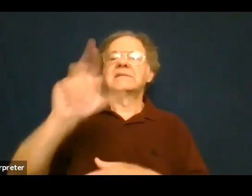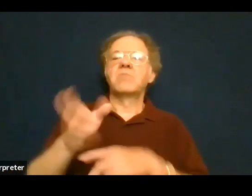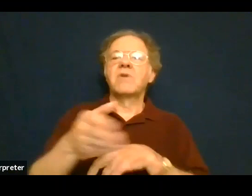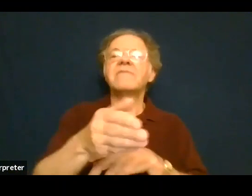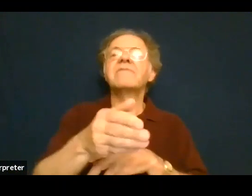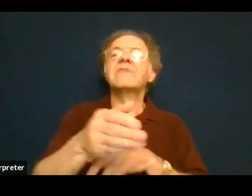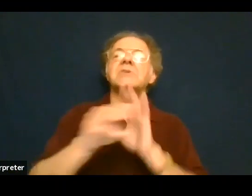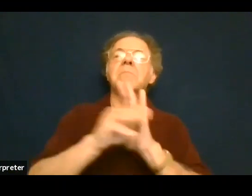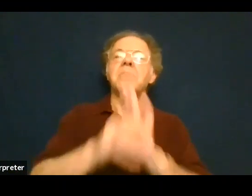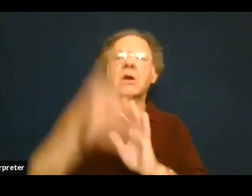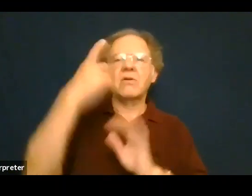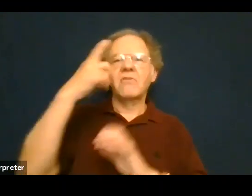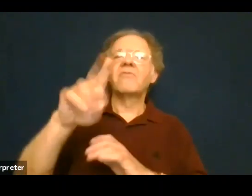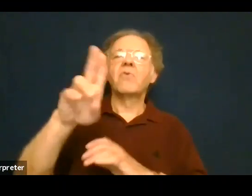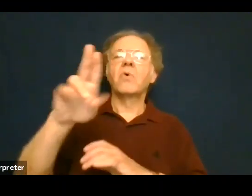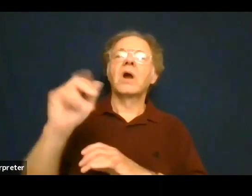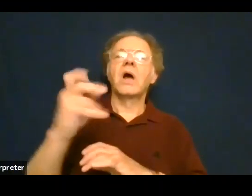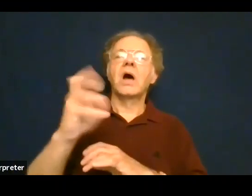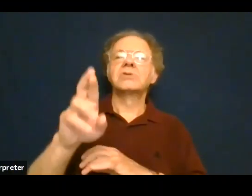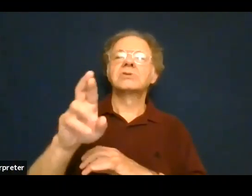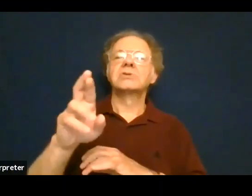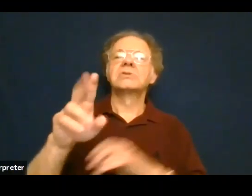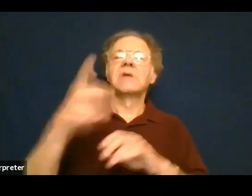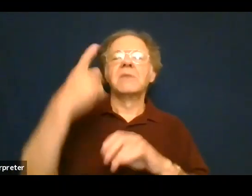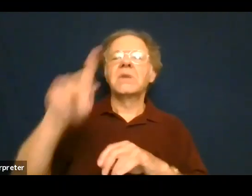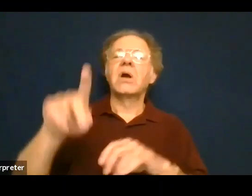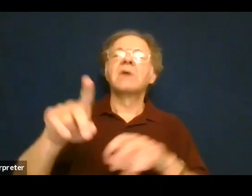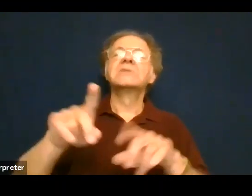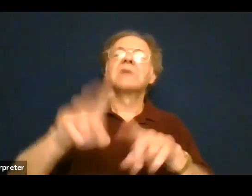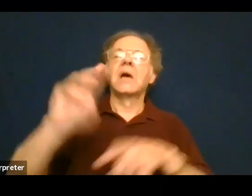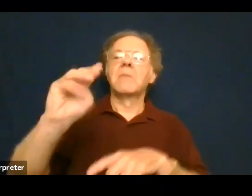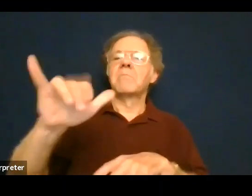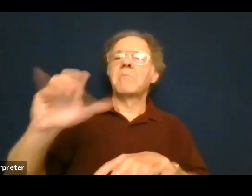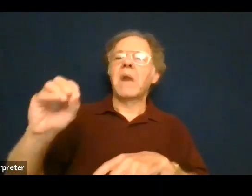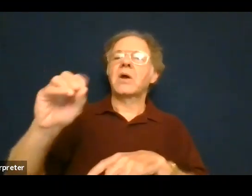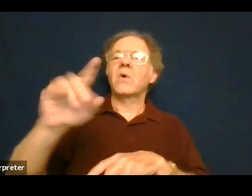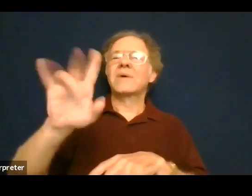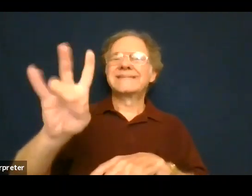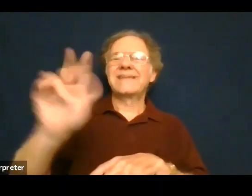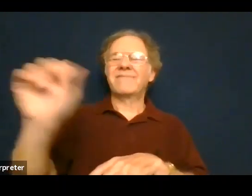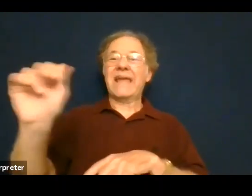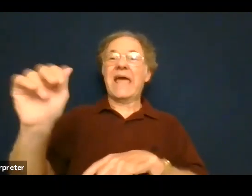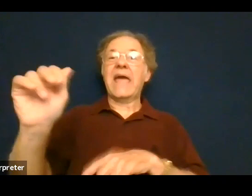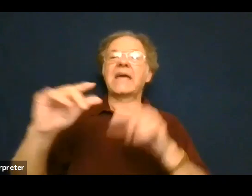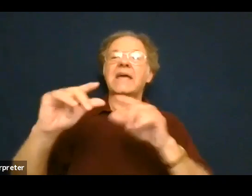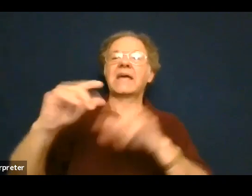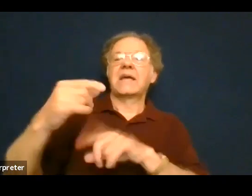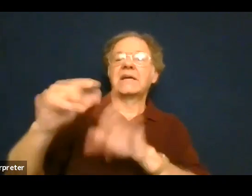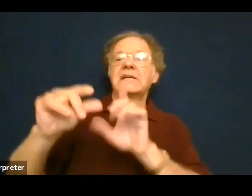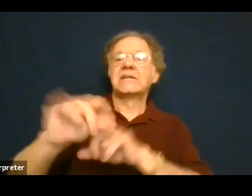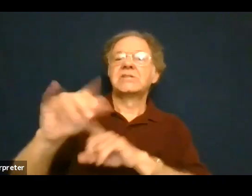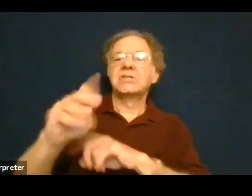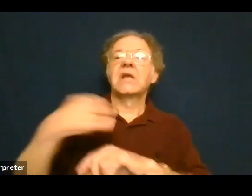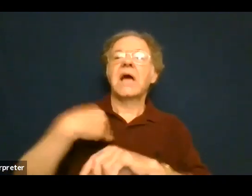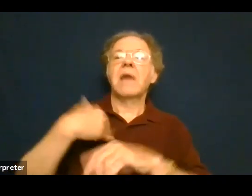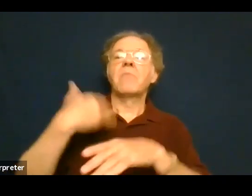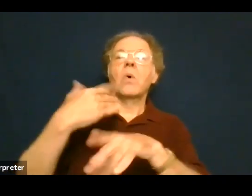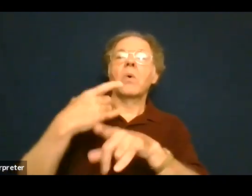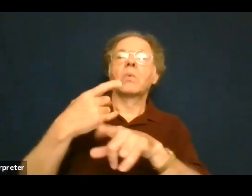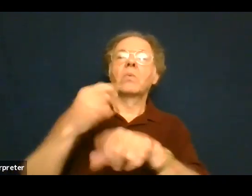due to variance in the gene, myosin 7A, and I am currently a fellow in laboratory genetics and genomics at Mayo.